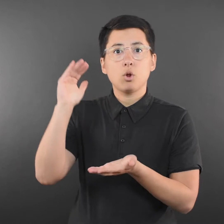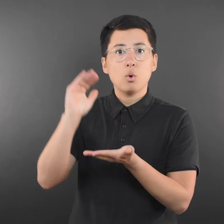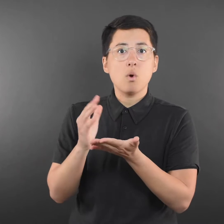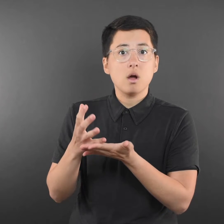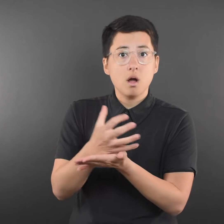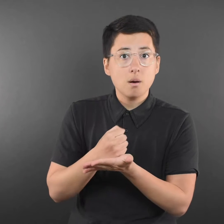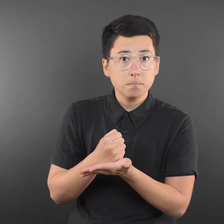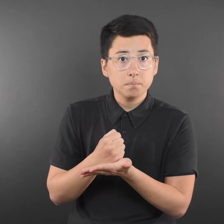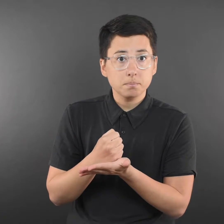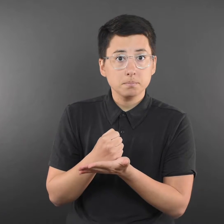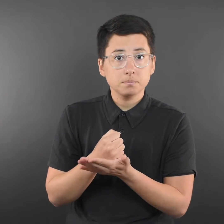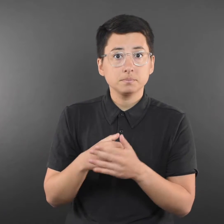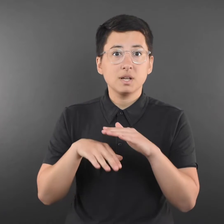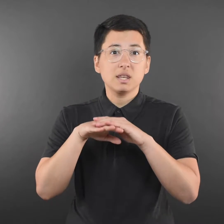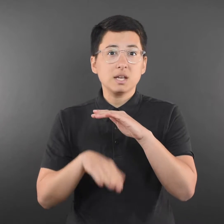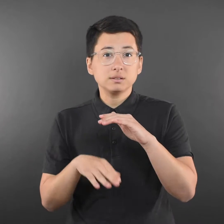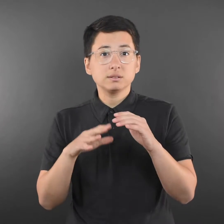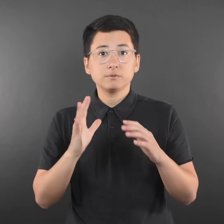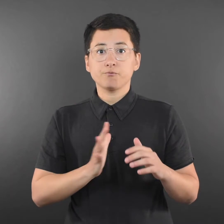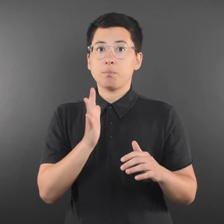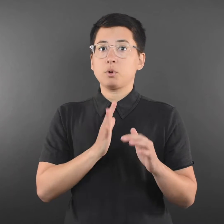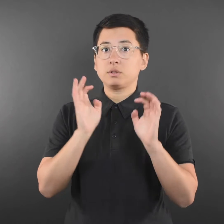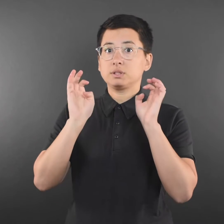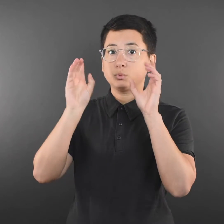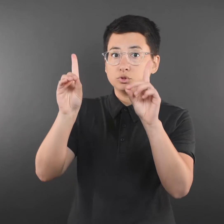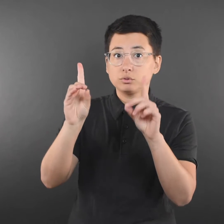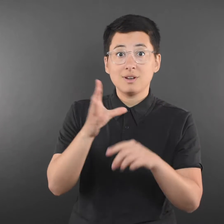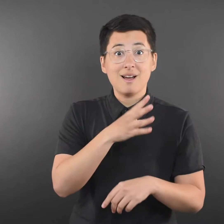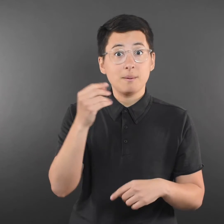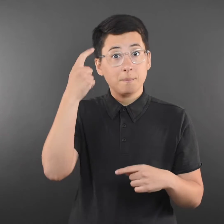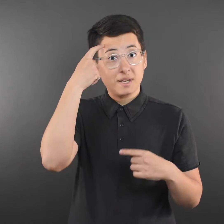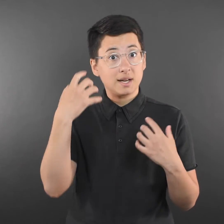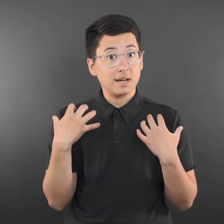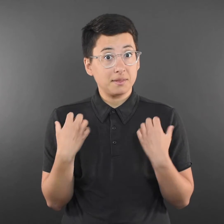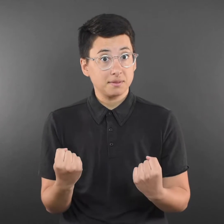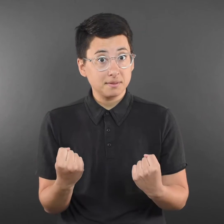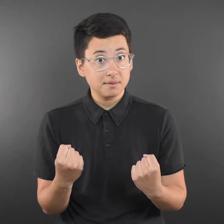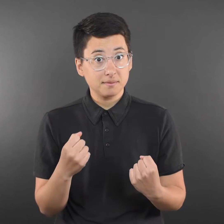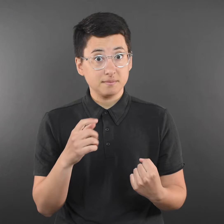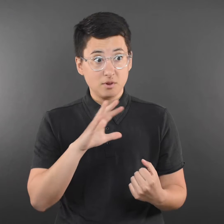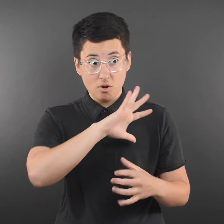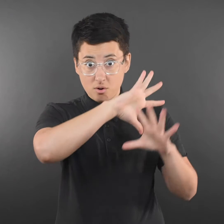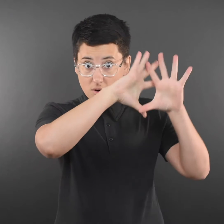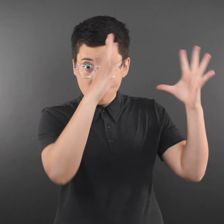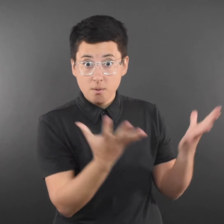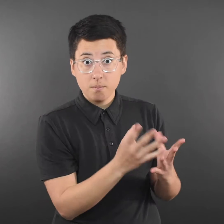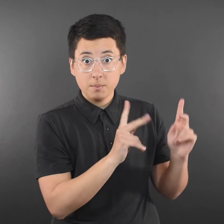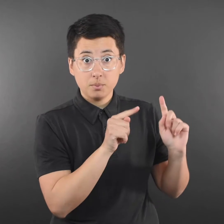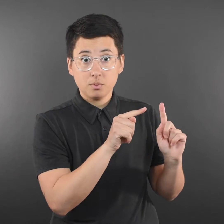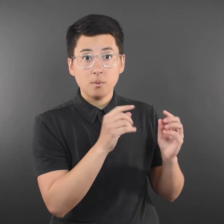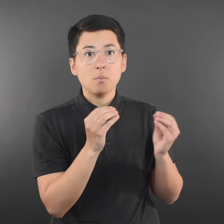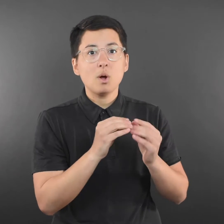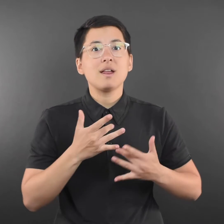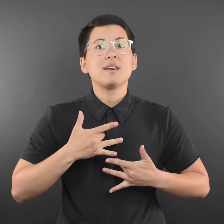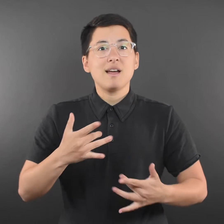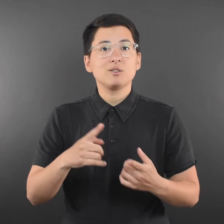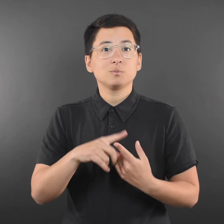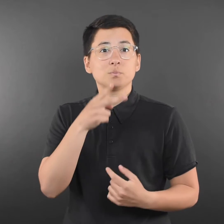and people with lower incomes, less formal education, and mental illness are more likely to smoke cigarettes. •